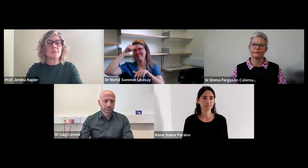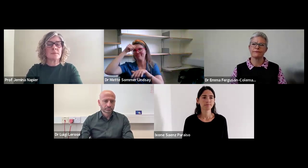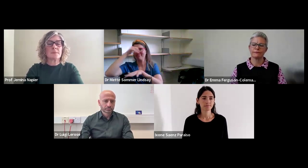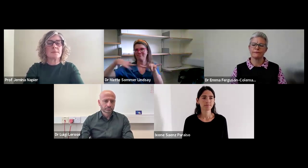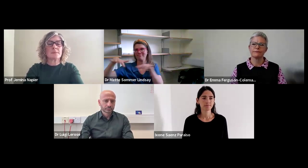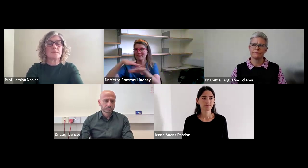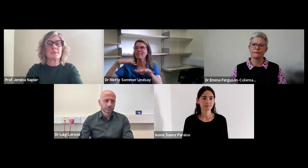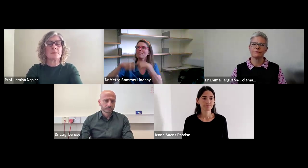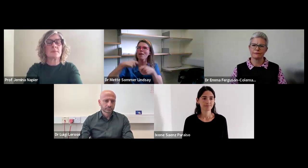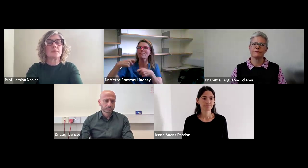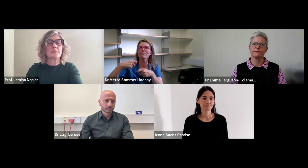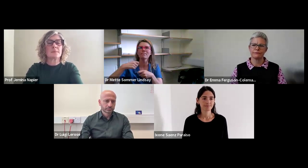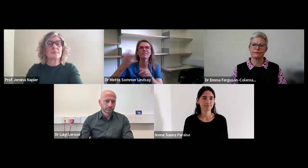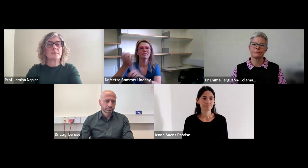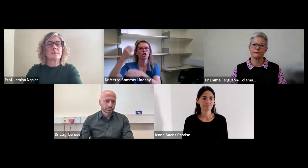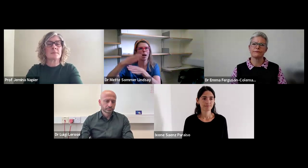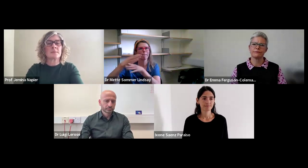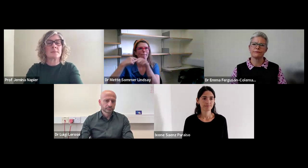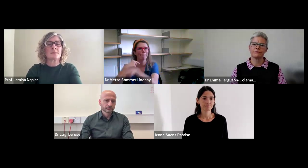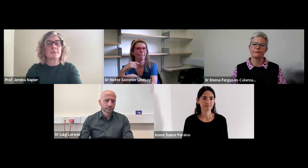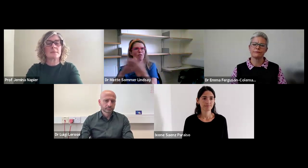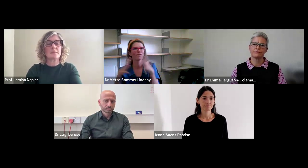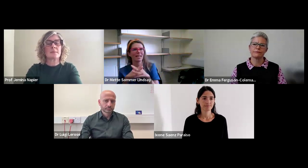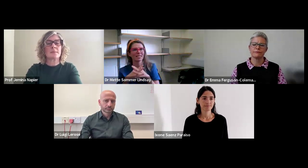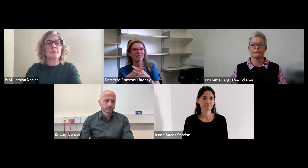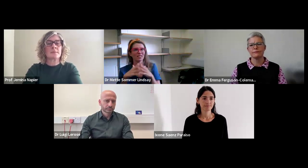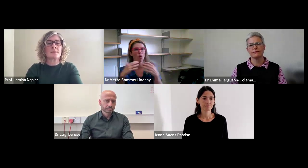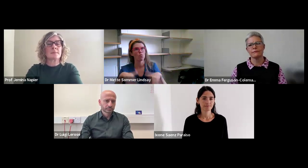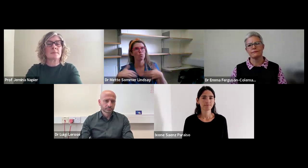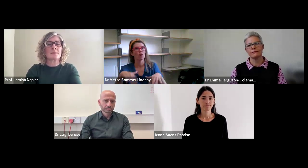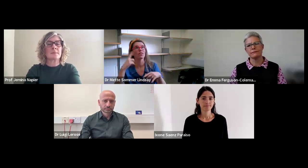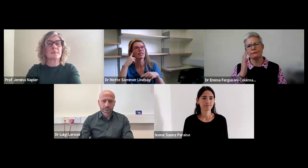academics ready-made here, been familiar to me, really allowed me, you know in terms of getting